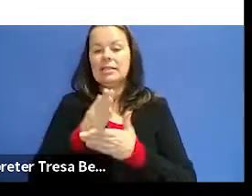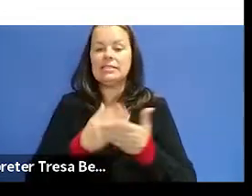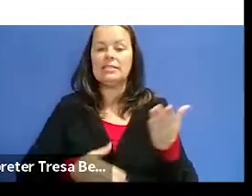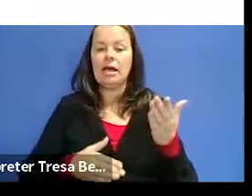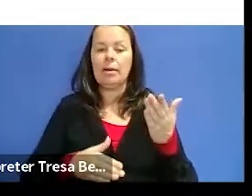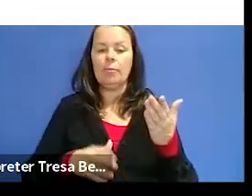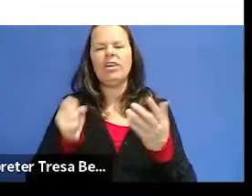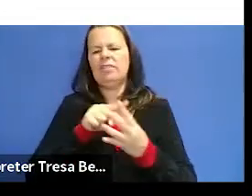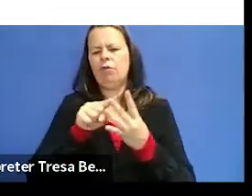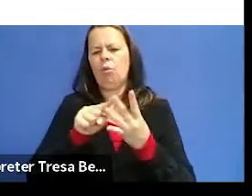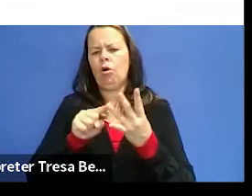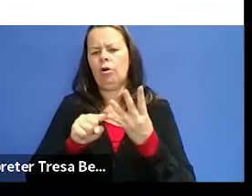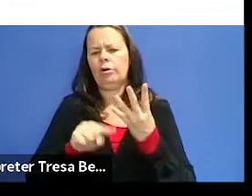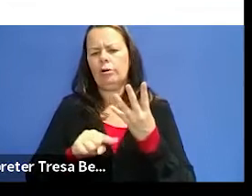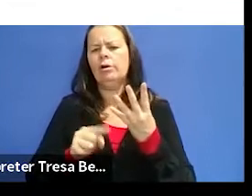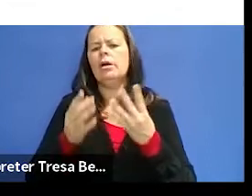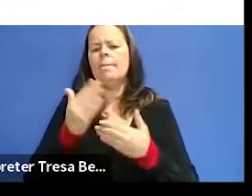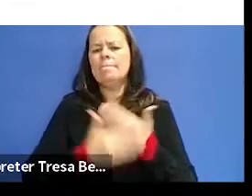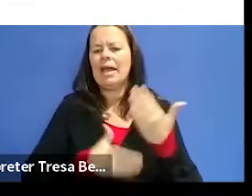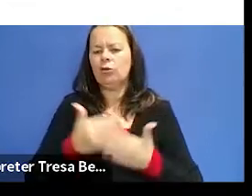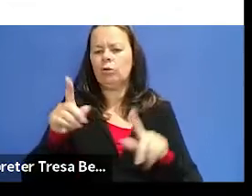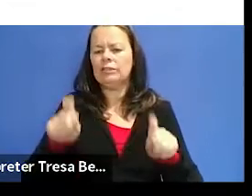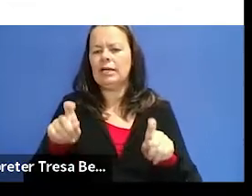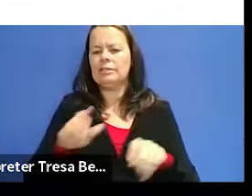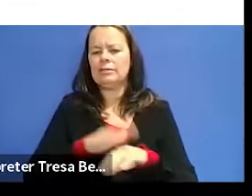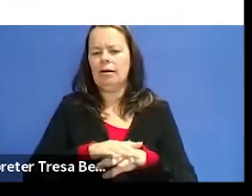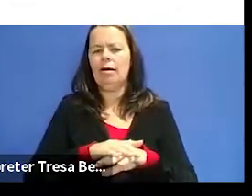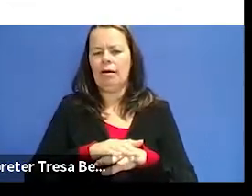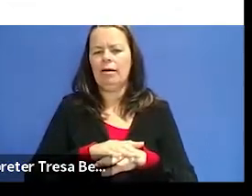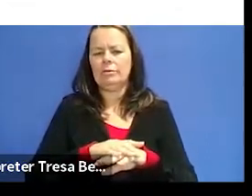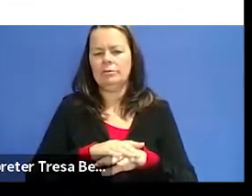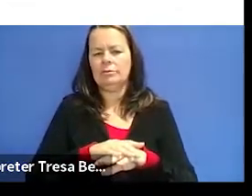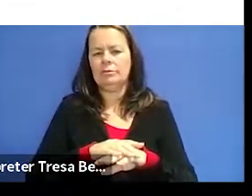tests on mobile apps and also we did it screen reader usability testing on one